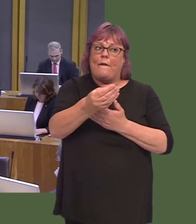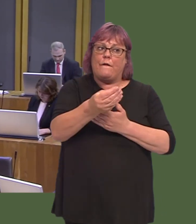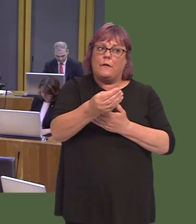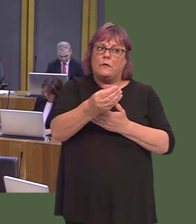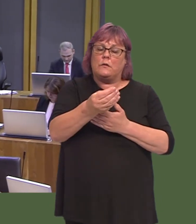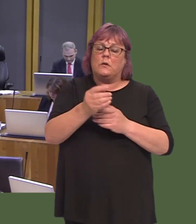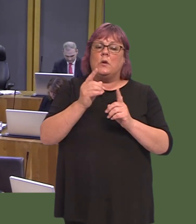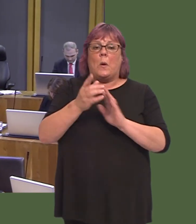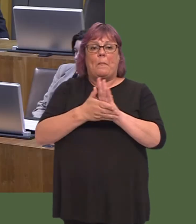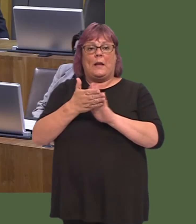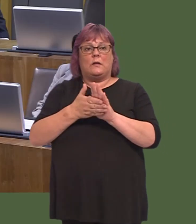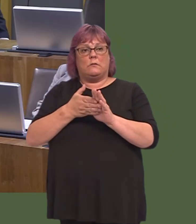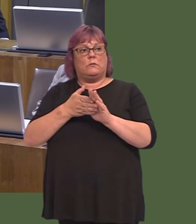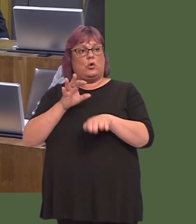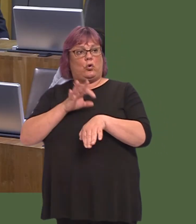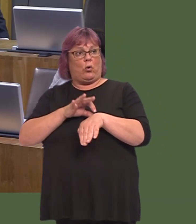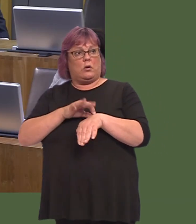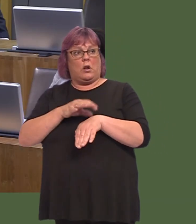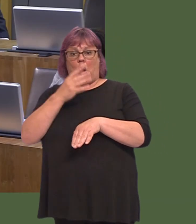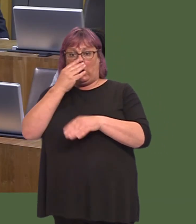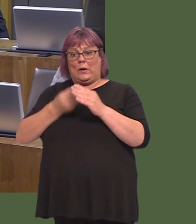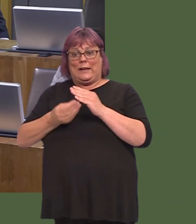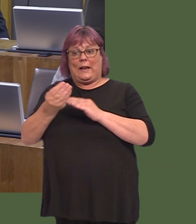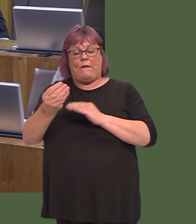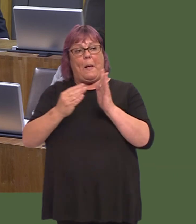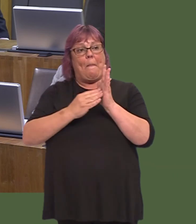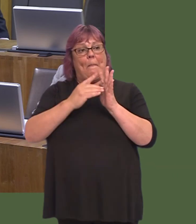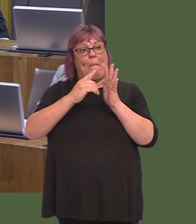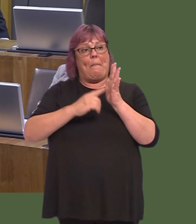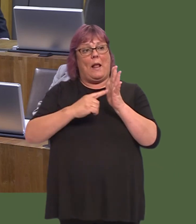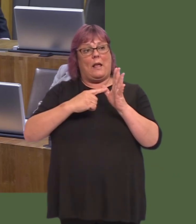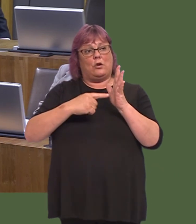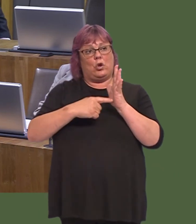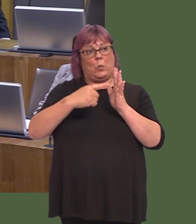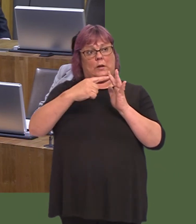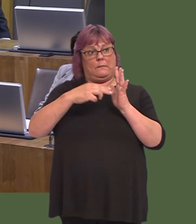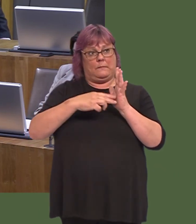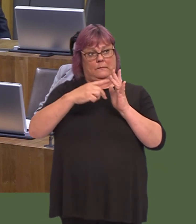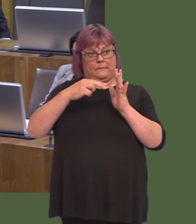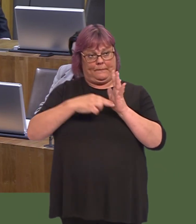So, it is possible for a GP to prescribe melatonin; it's a matter for individual prescribers.